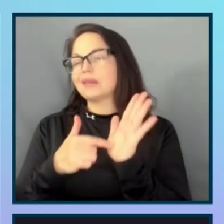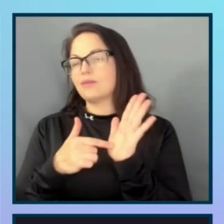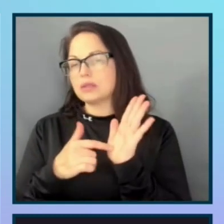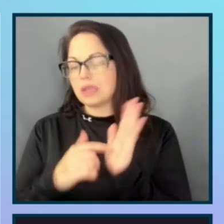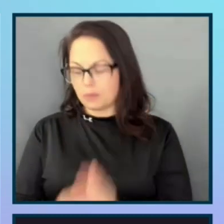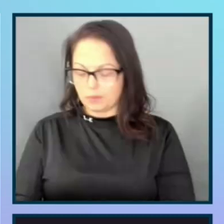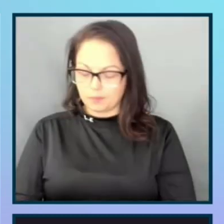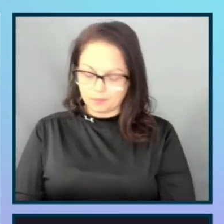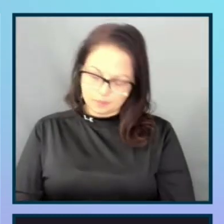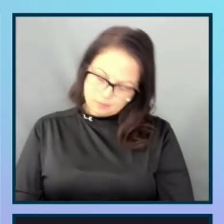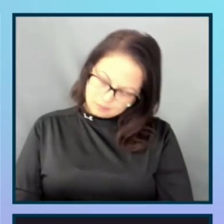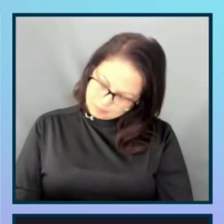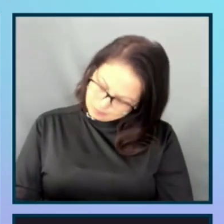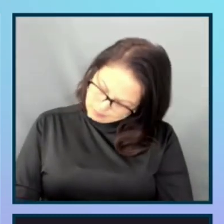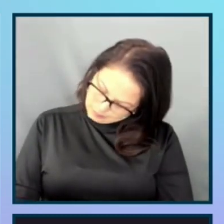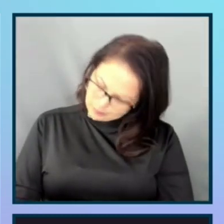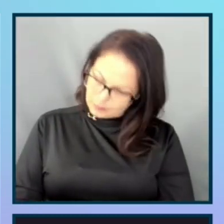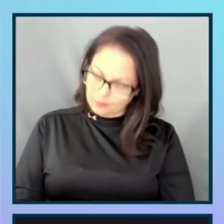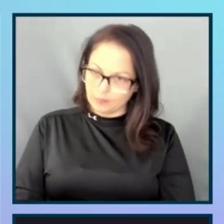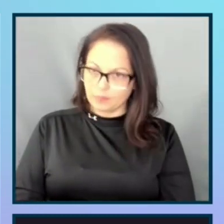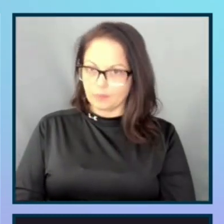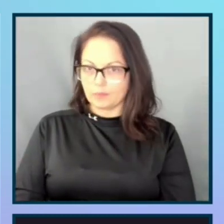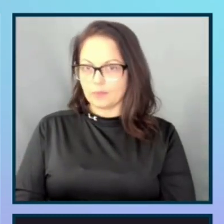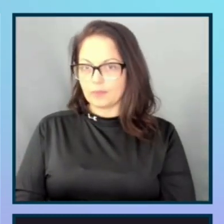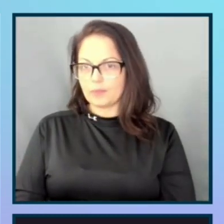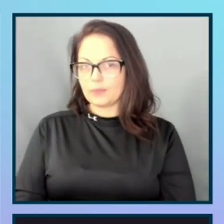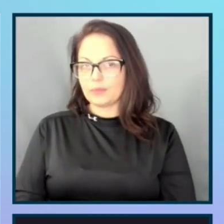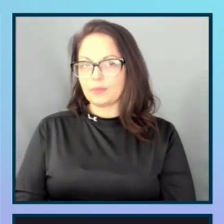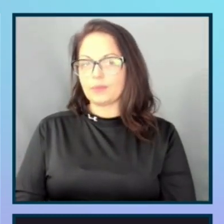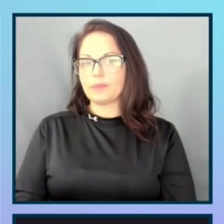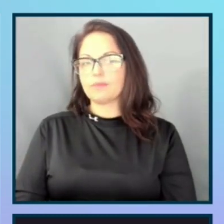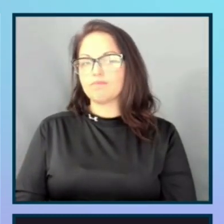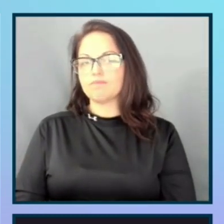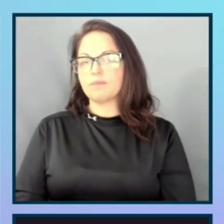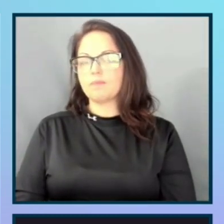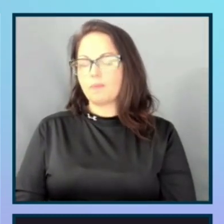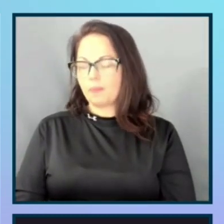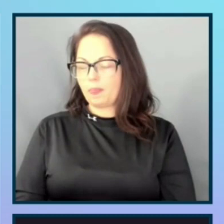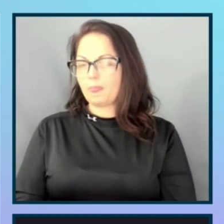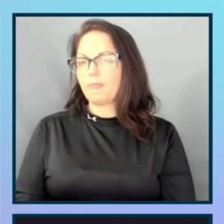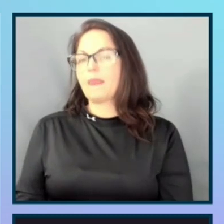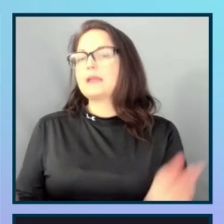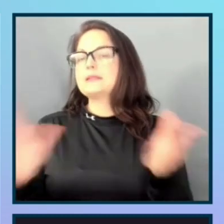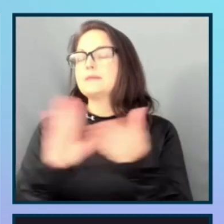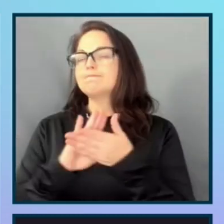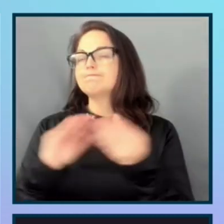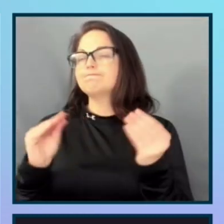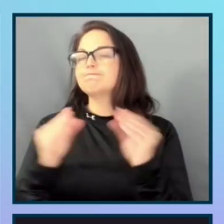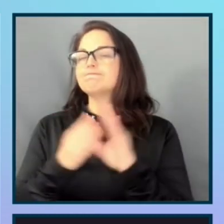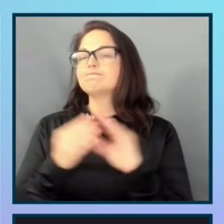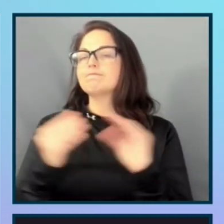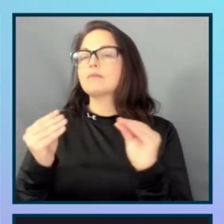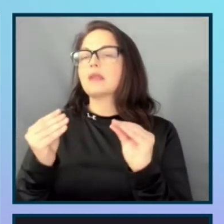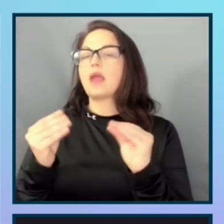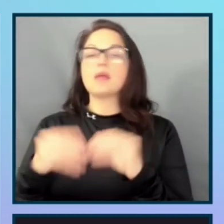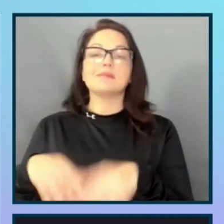whose shop exists at the top of a flight of stairs if they need a ramp for access, that shopkeeper may say no,